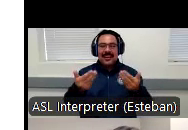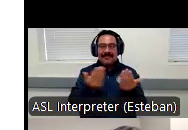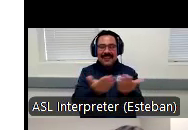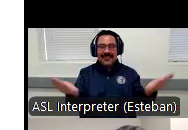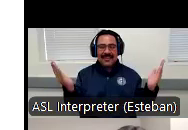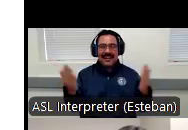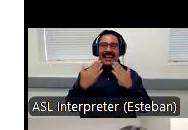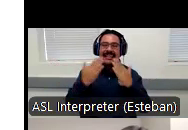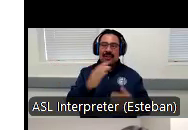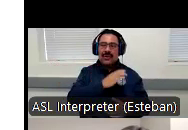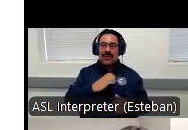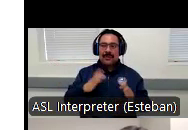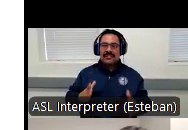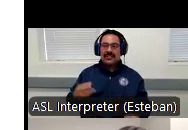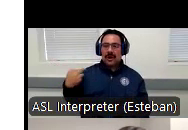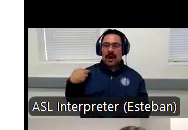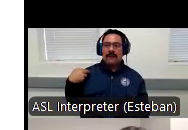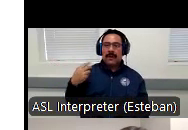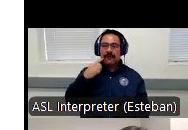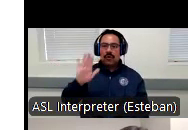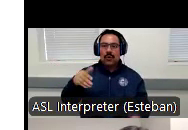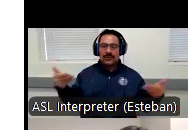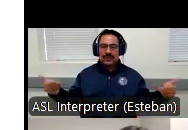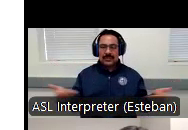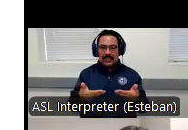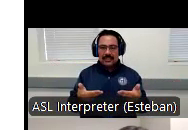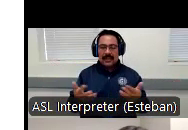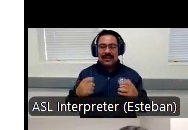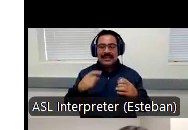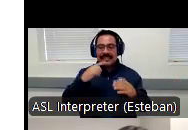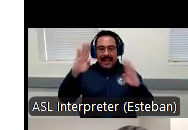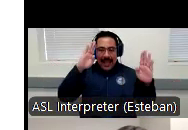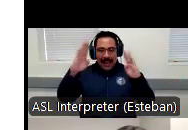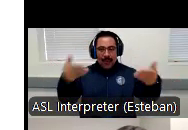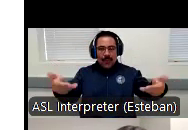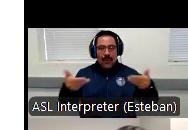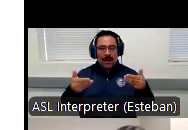you Commissioner Arfa for the introduction. I'd like to say hello and welcome to everyone that